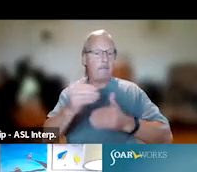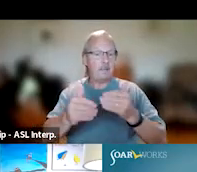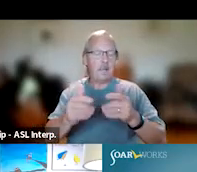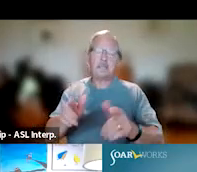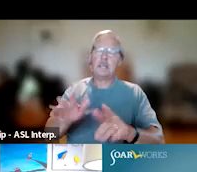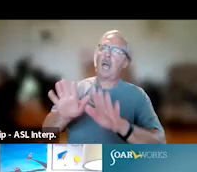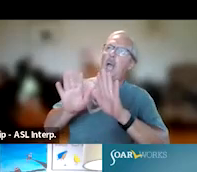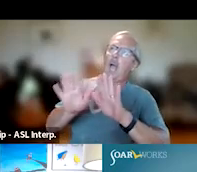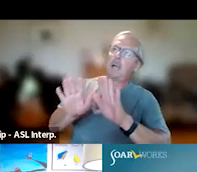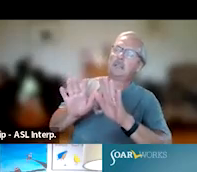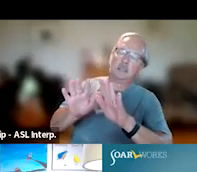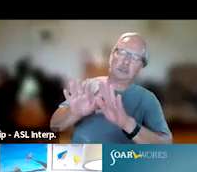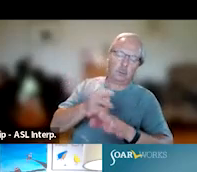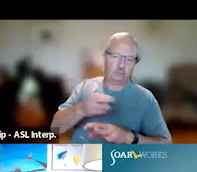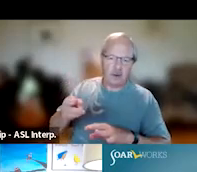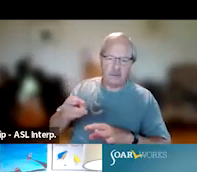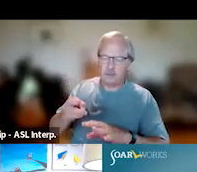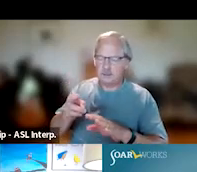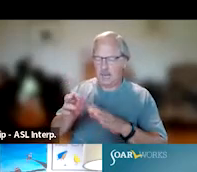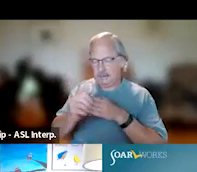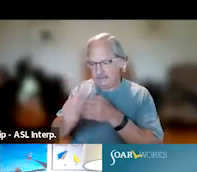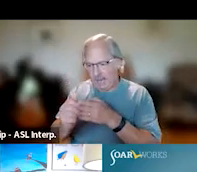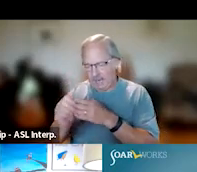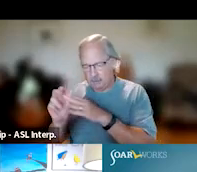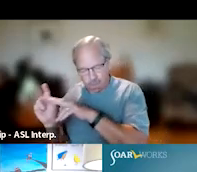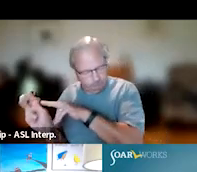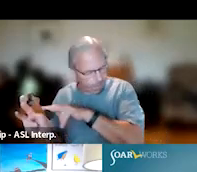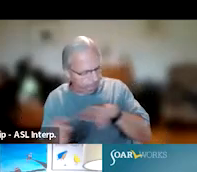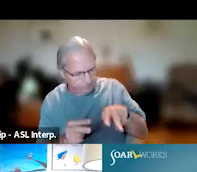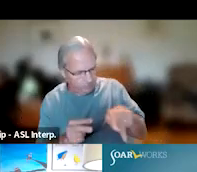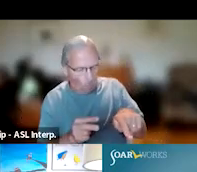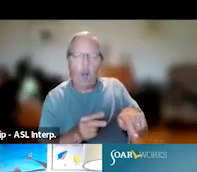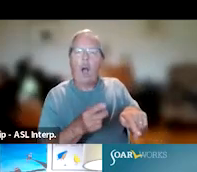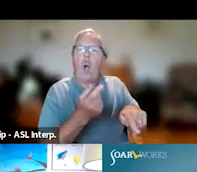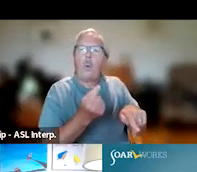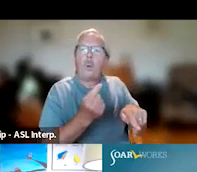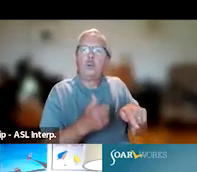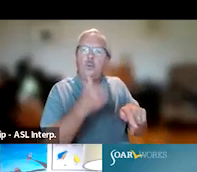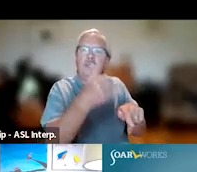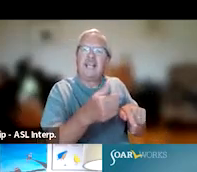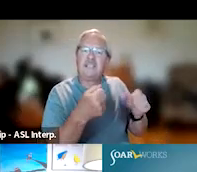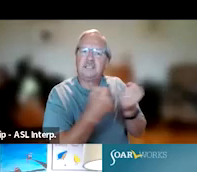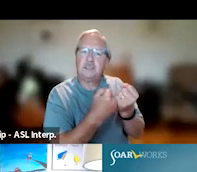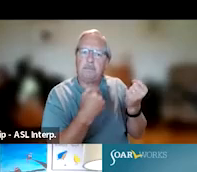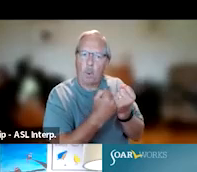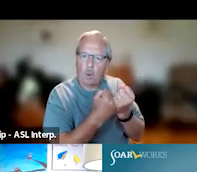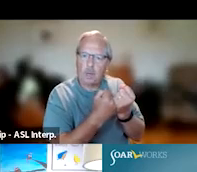and guide to turn back to and say, what am I supposed to do next in support? The standard SOAR process,